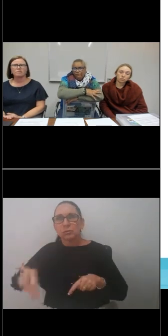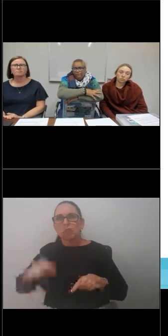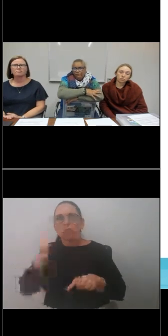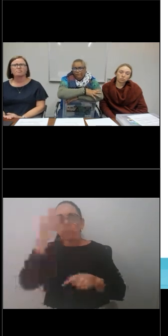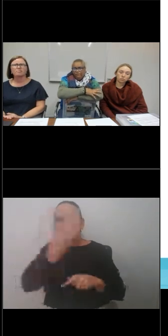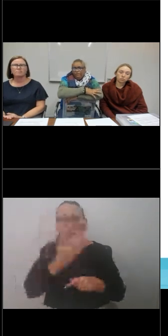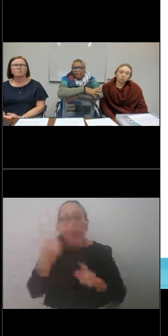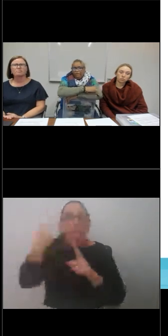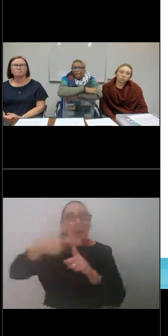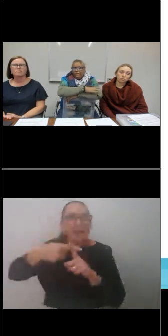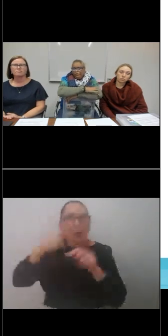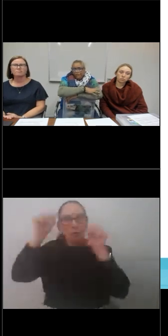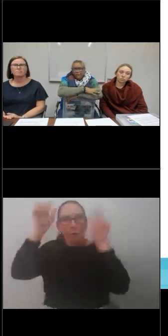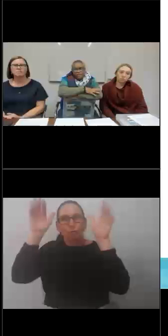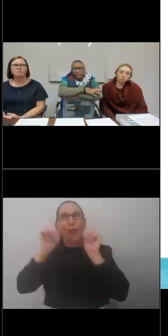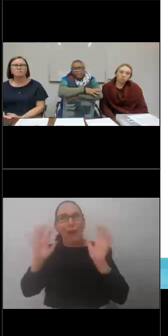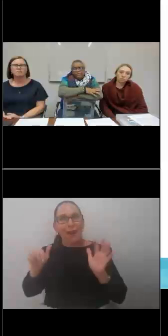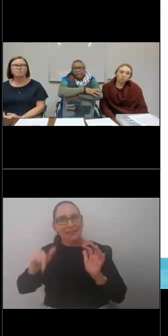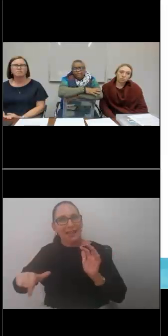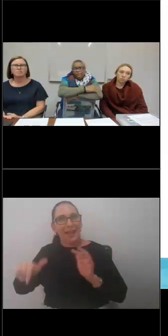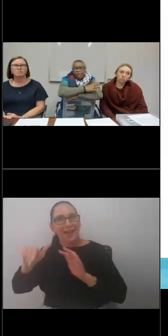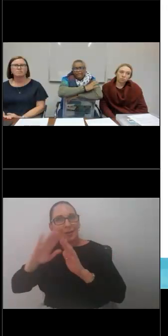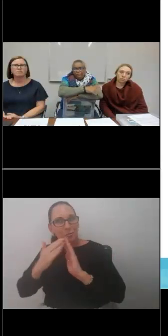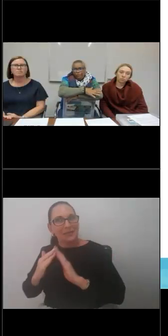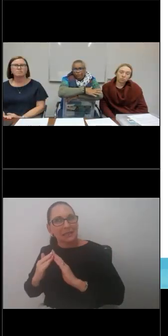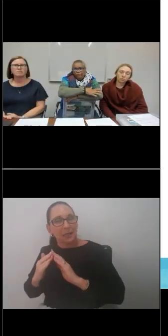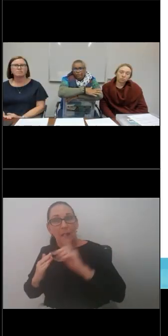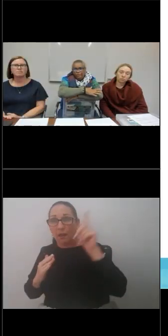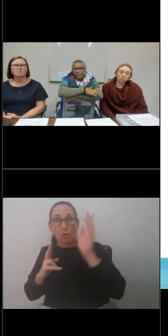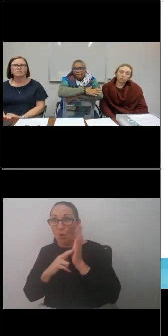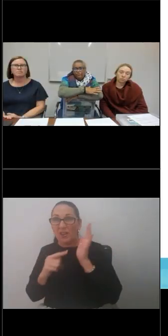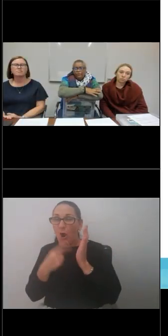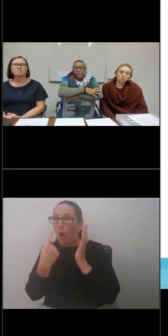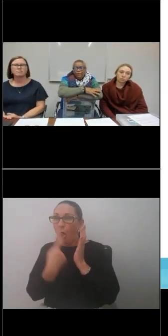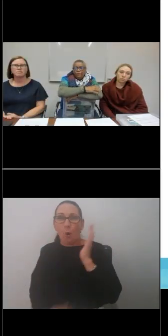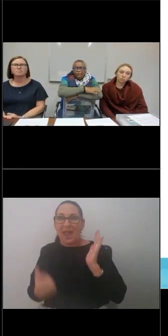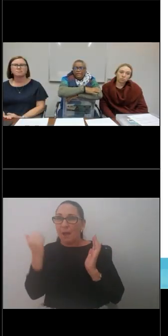communities whereas in the Northern Territory it is purely Aboriginal community so we really need